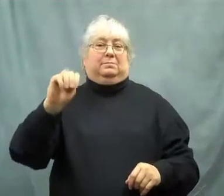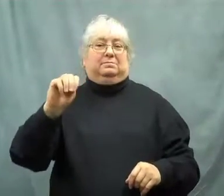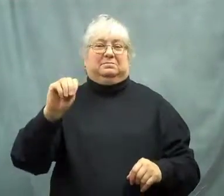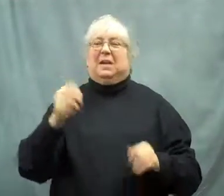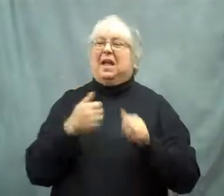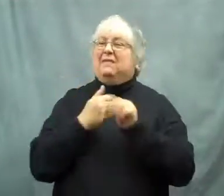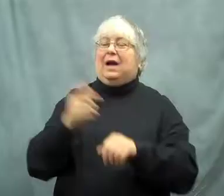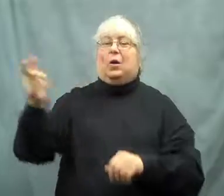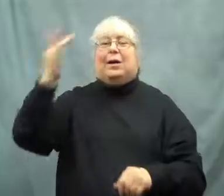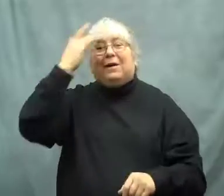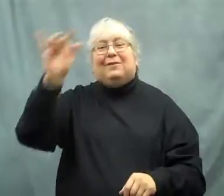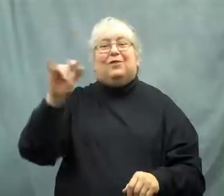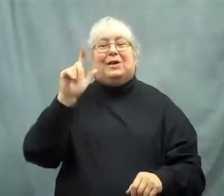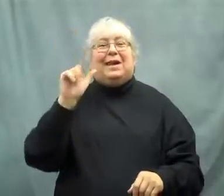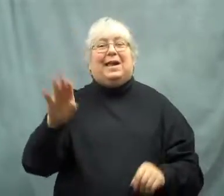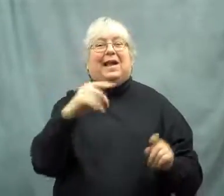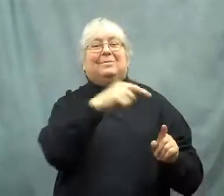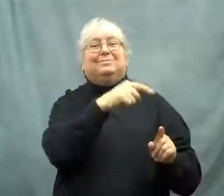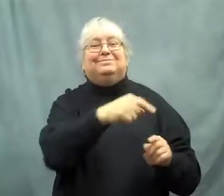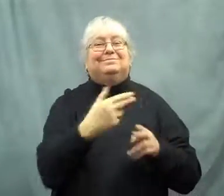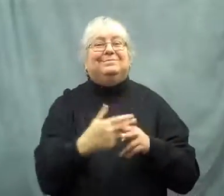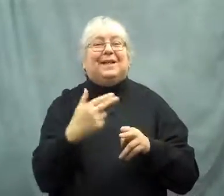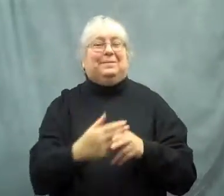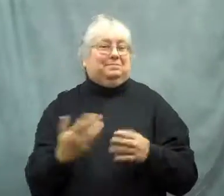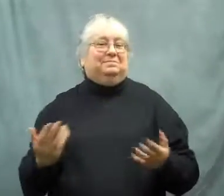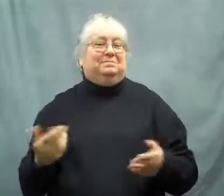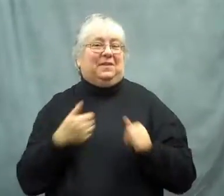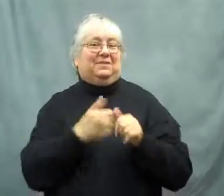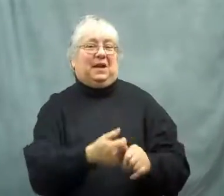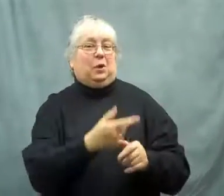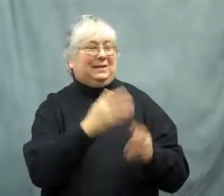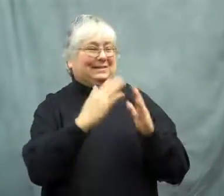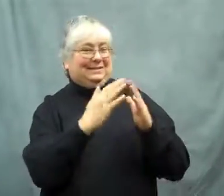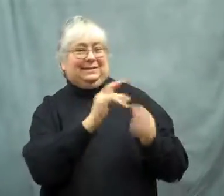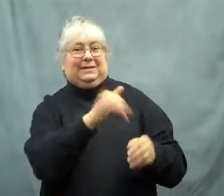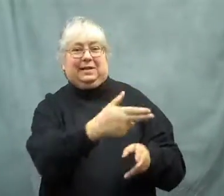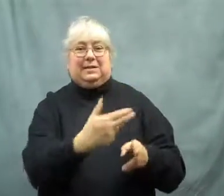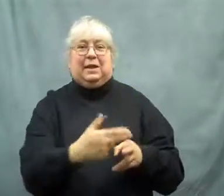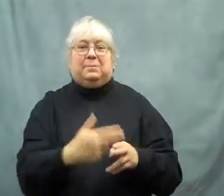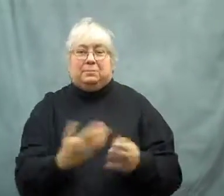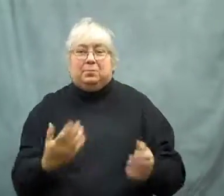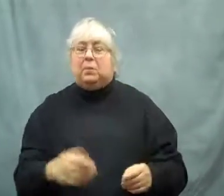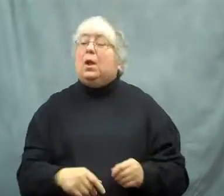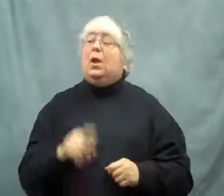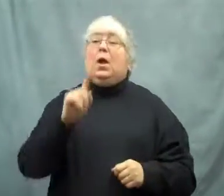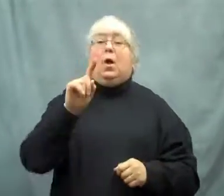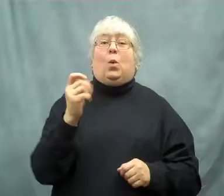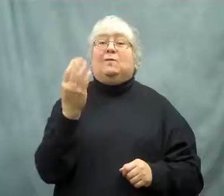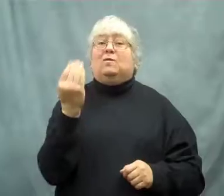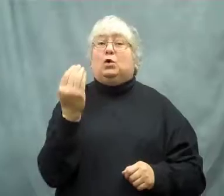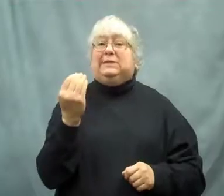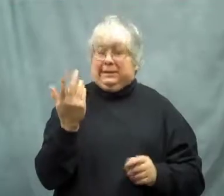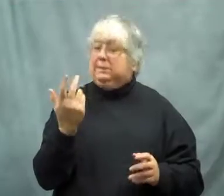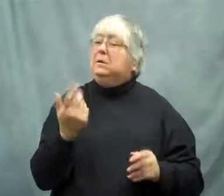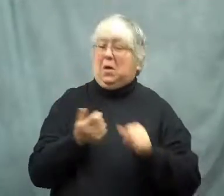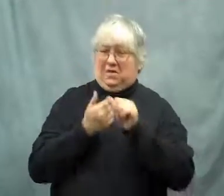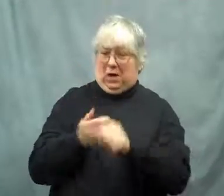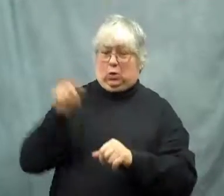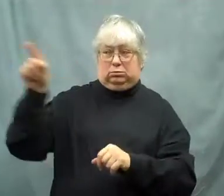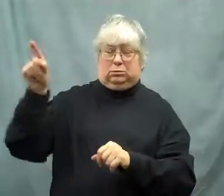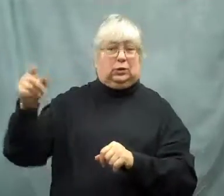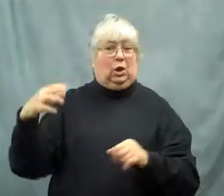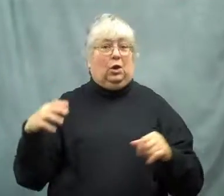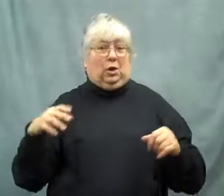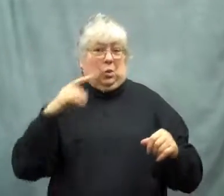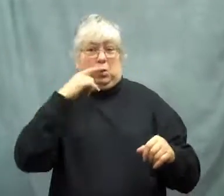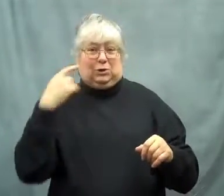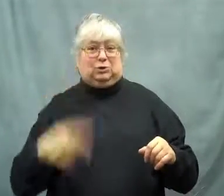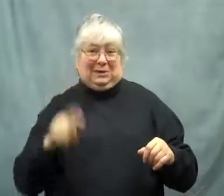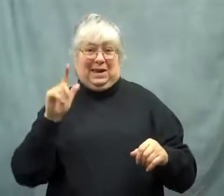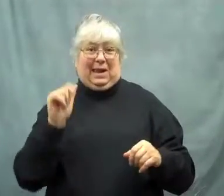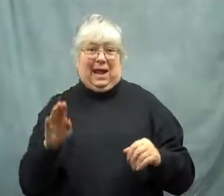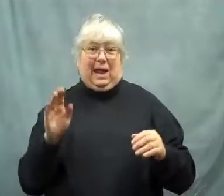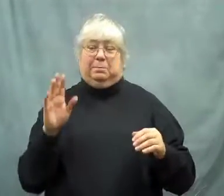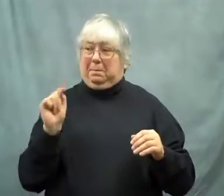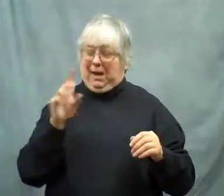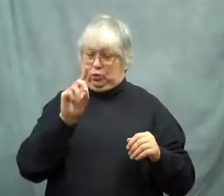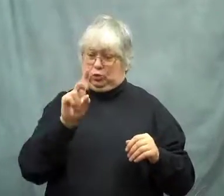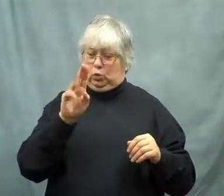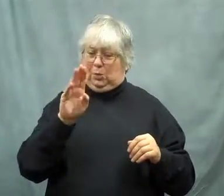Hence the name flerovium.